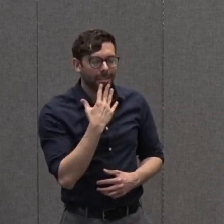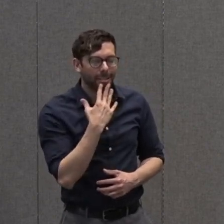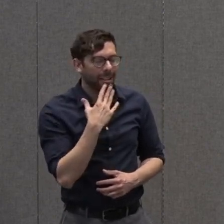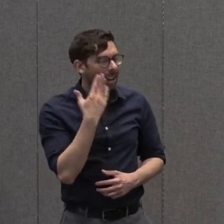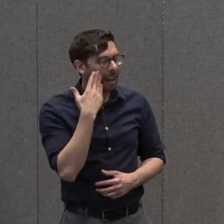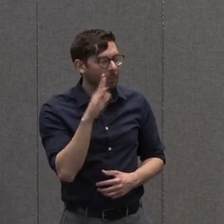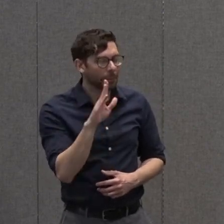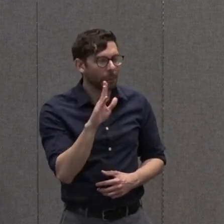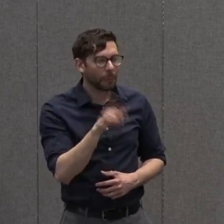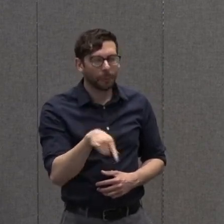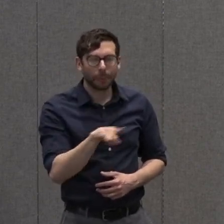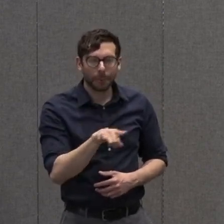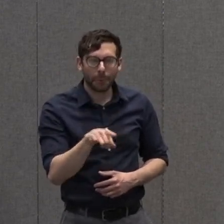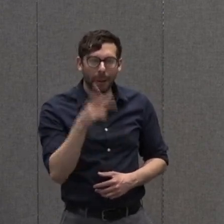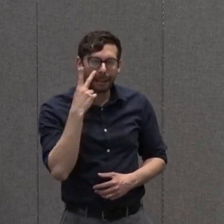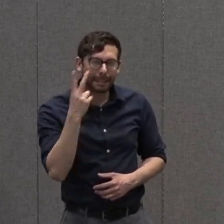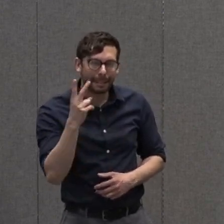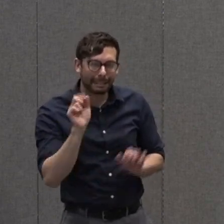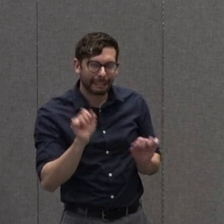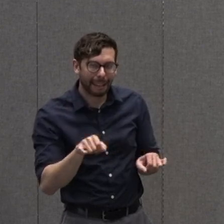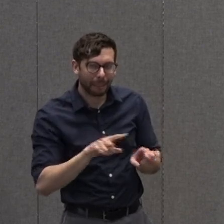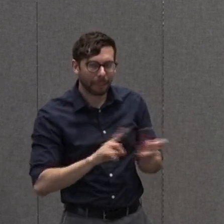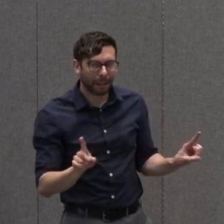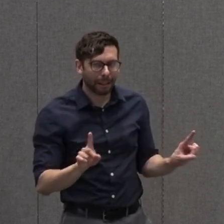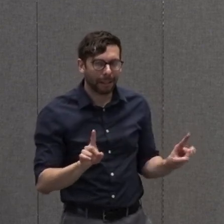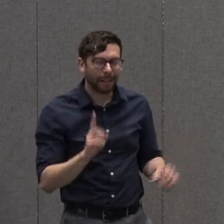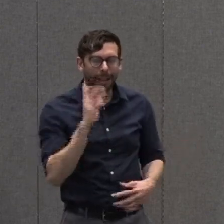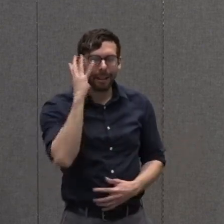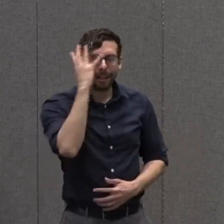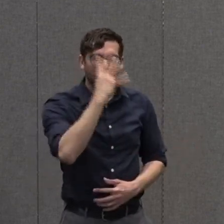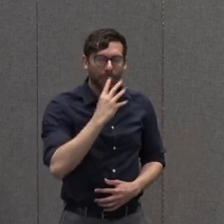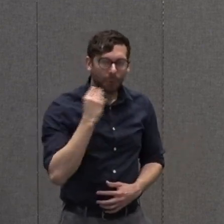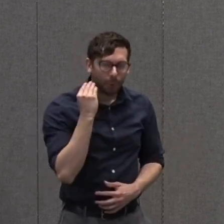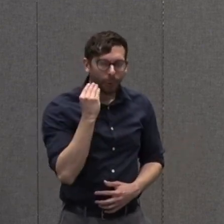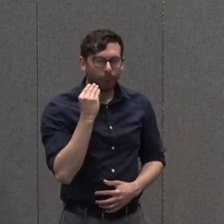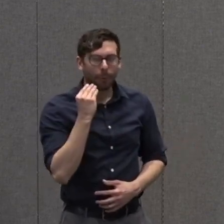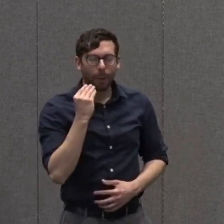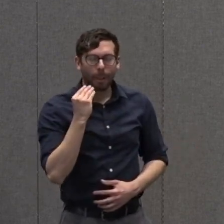But she's got a beautiful, beautiful pattern to her skin,